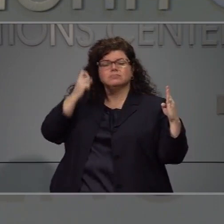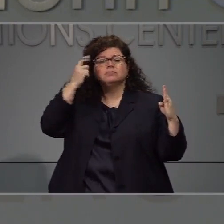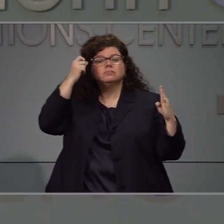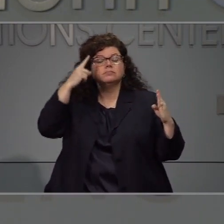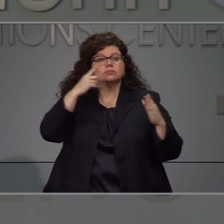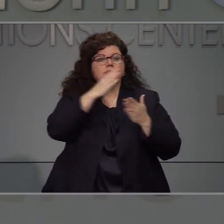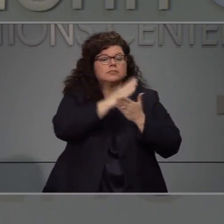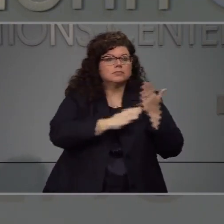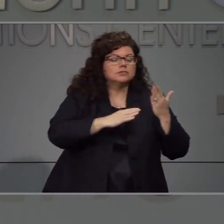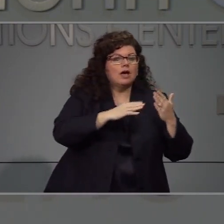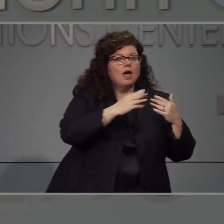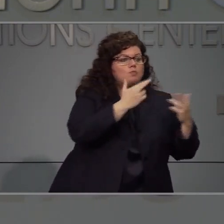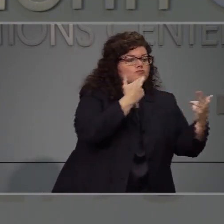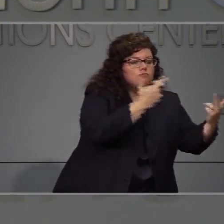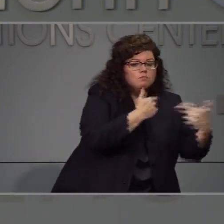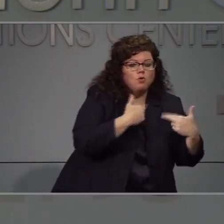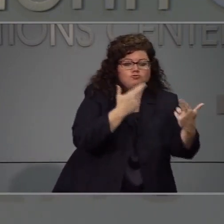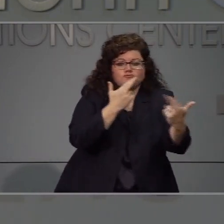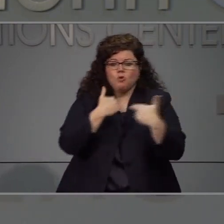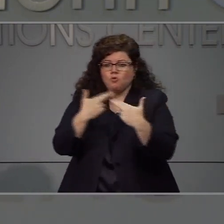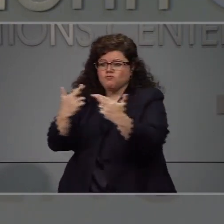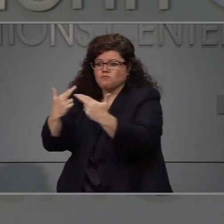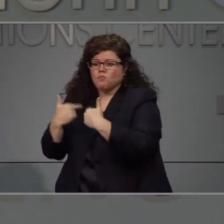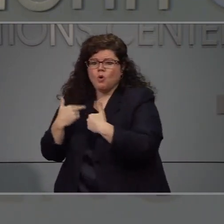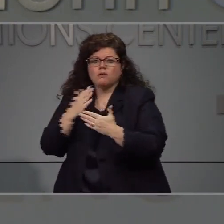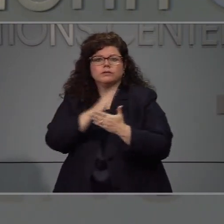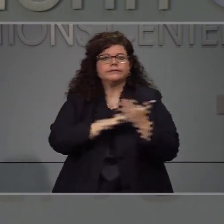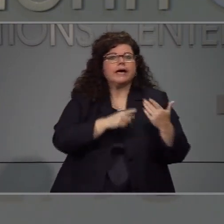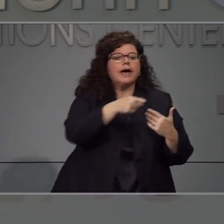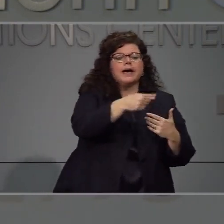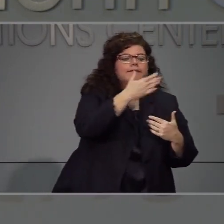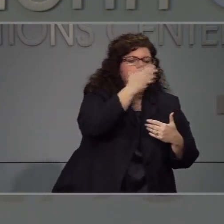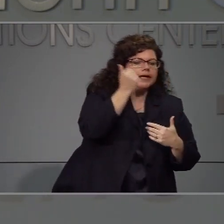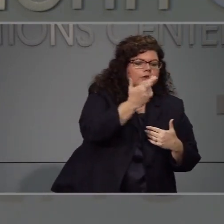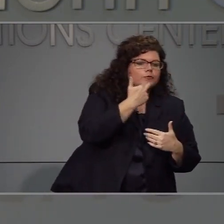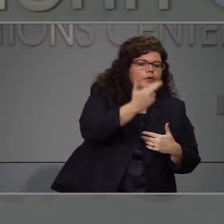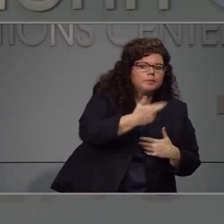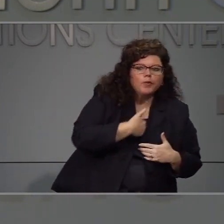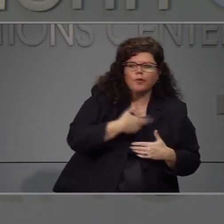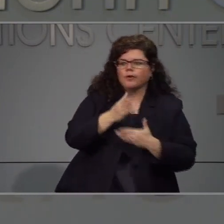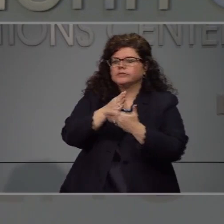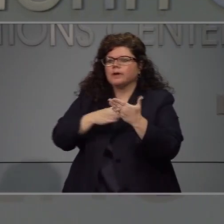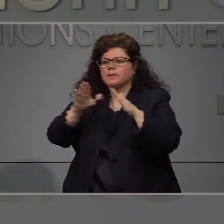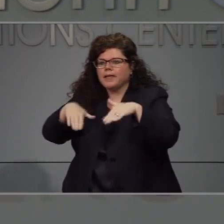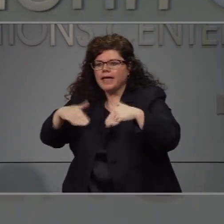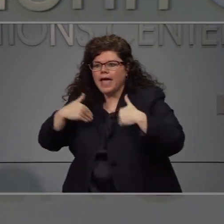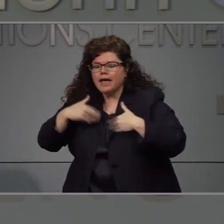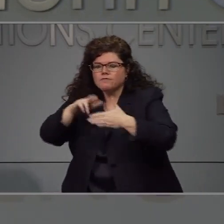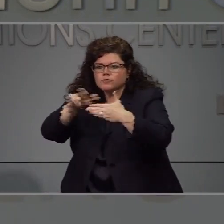AT 14 DAY INTERVALS BECAUSE THERE CAN BE A REAL SPIKE OR REAL DROP IN CASES AND SOMETIMES THAT'S BECAUSE OF THE DECENTRALIZE REPORTING SYSTEM THAT WE HAVE IN NORTH CAROLINA,